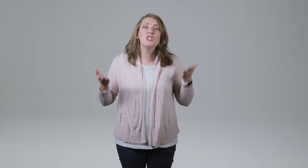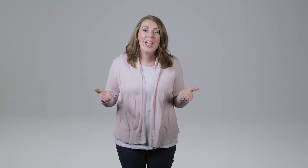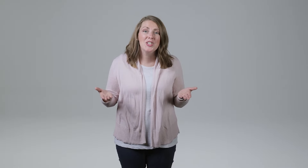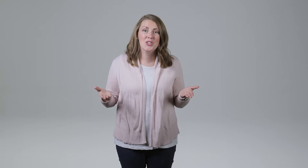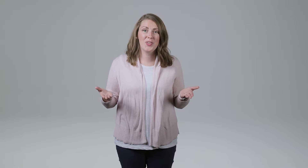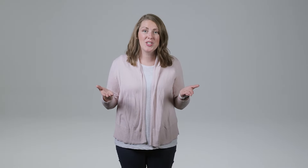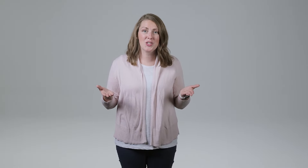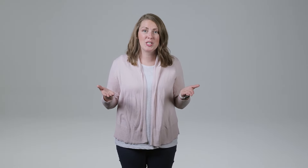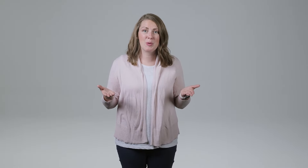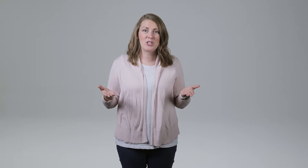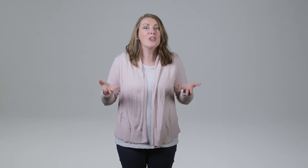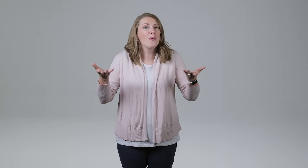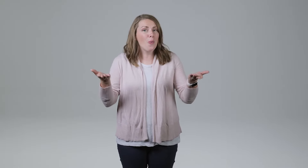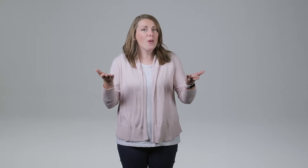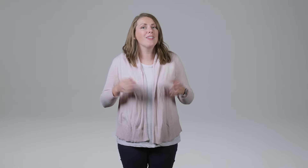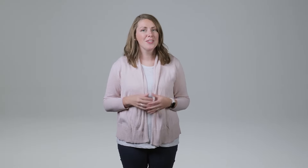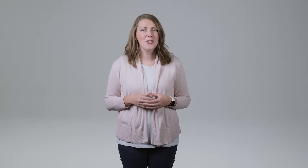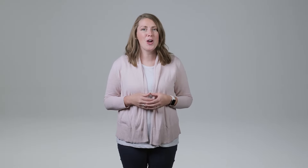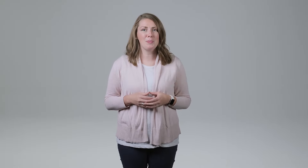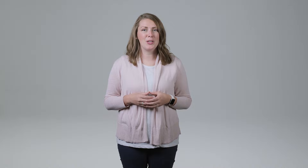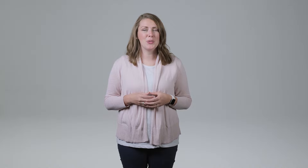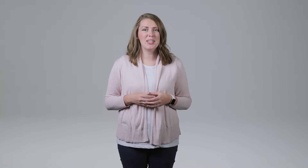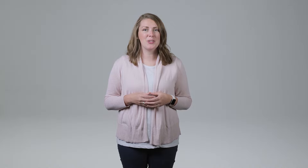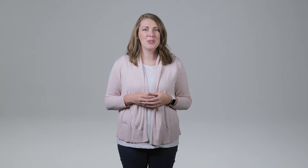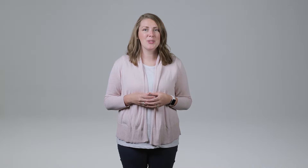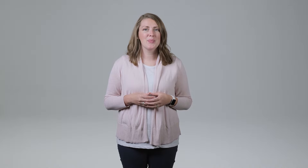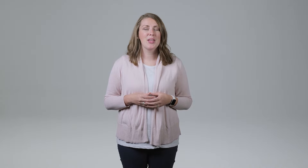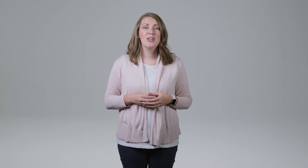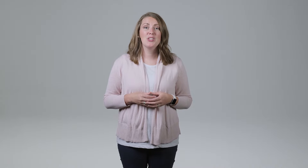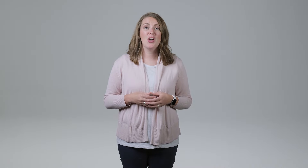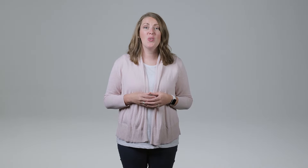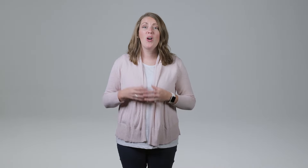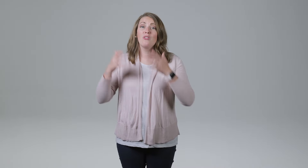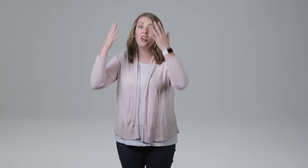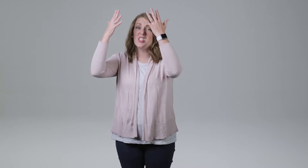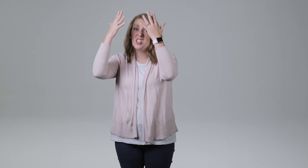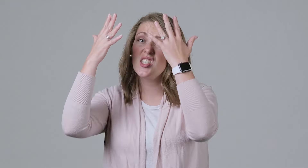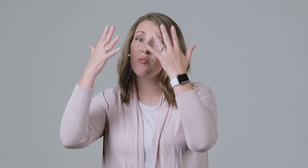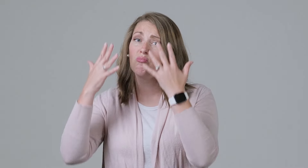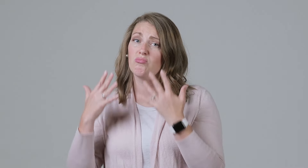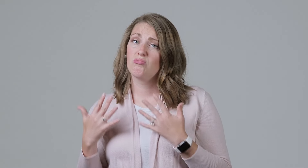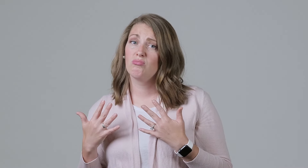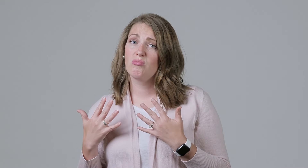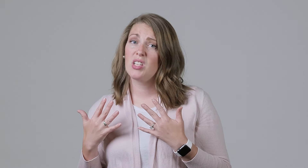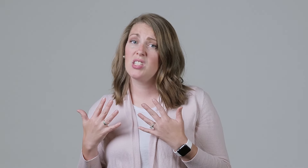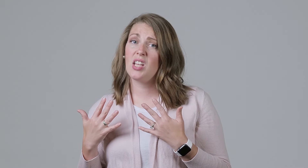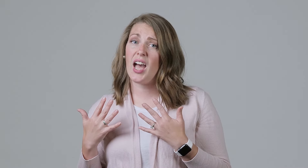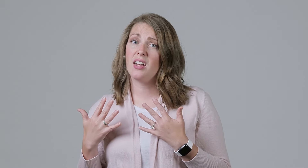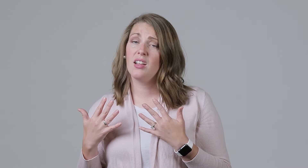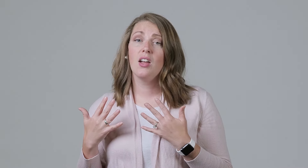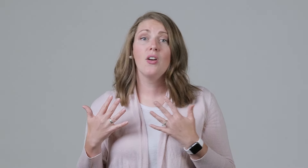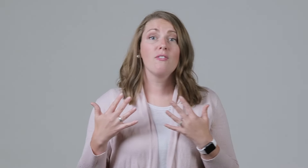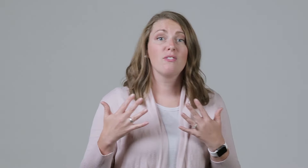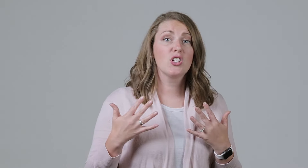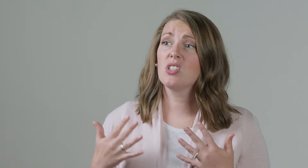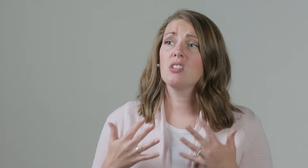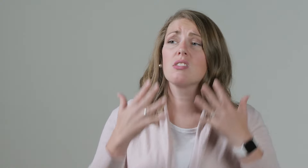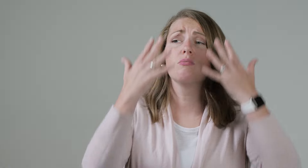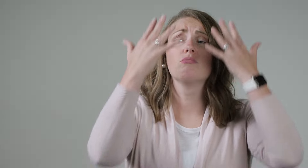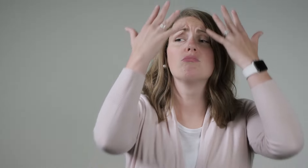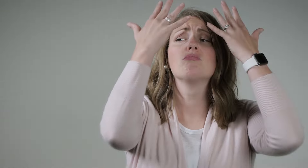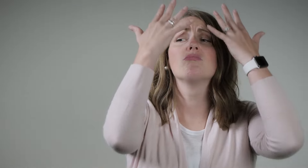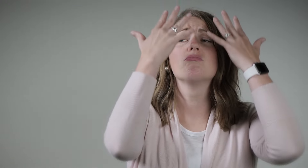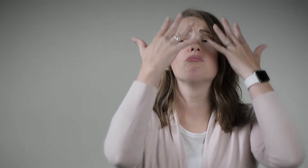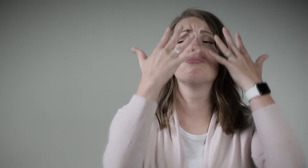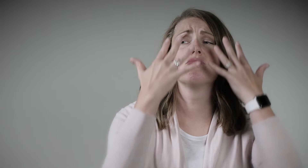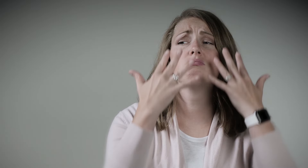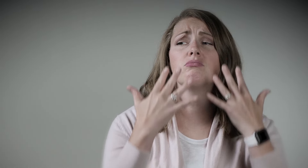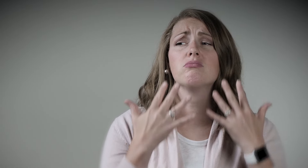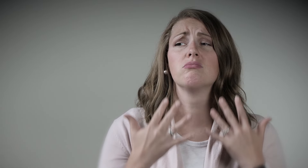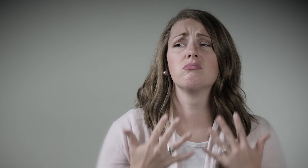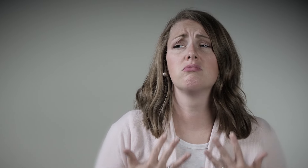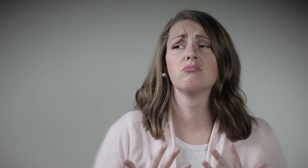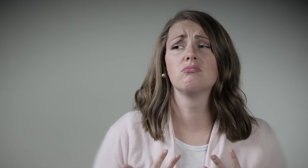change the facial expression or the non-manual signals. So for instance, sad versus